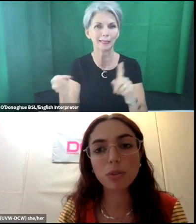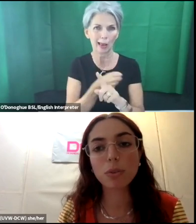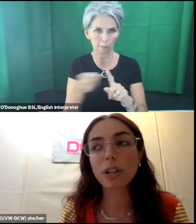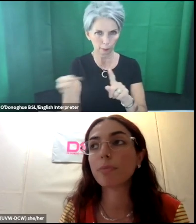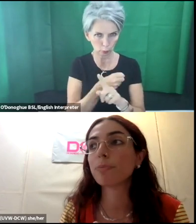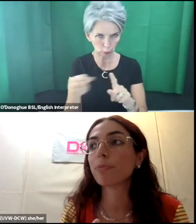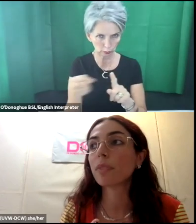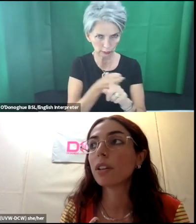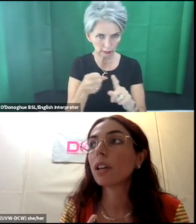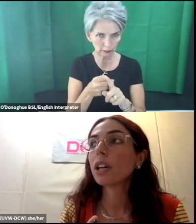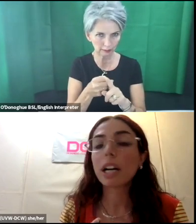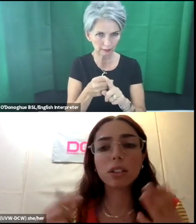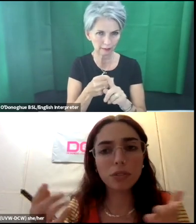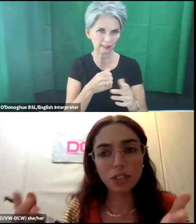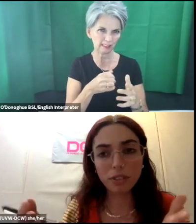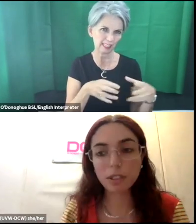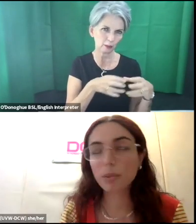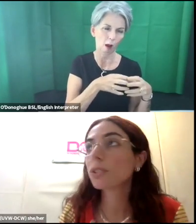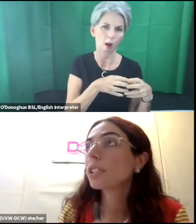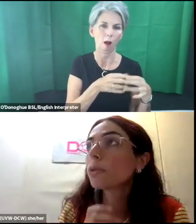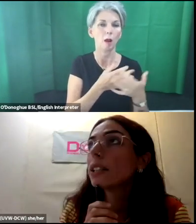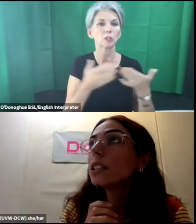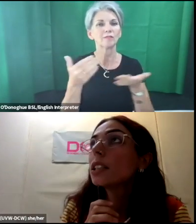So a lot of charity workers as well.